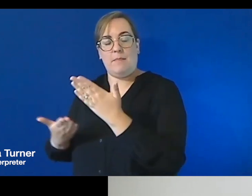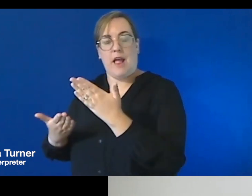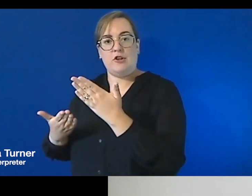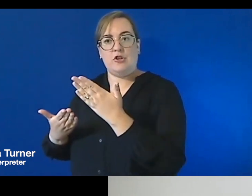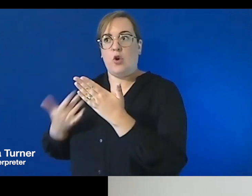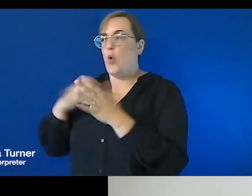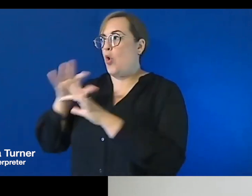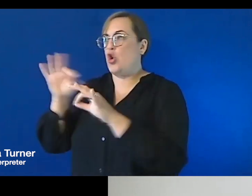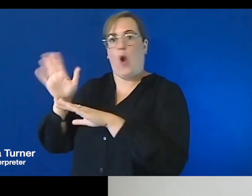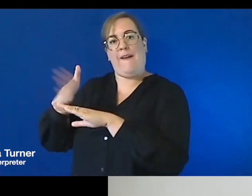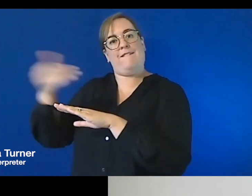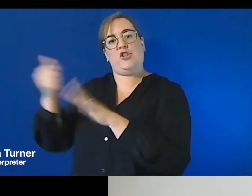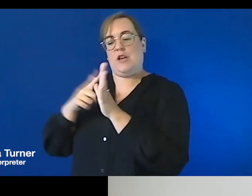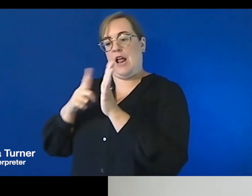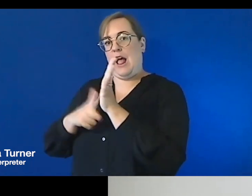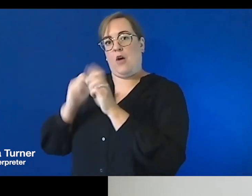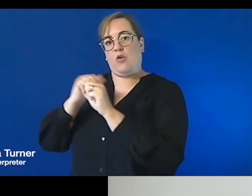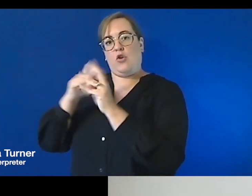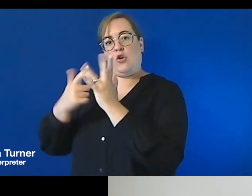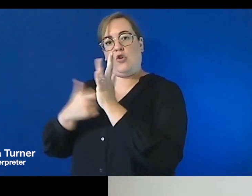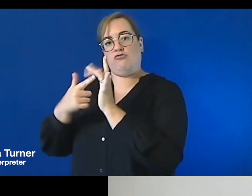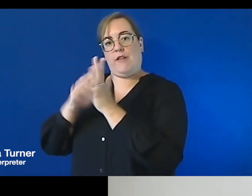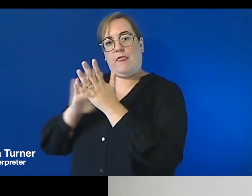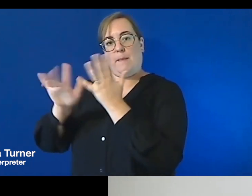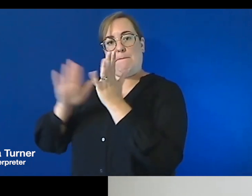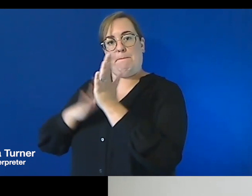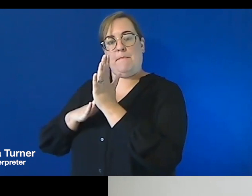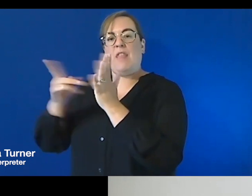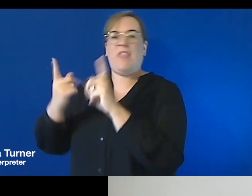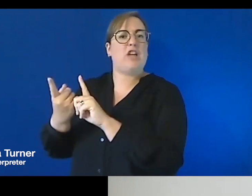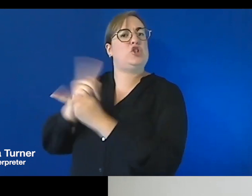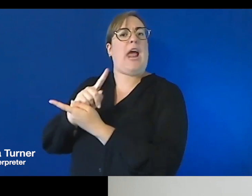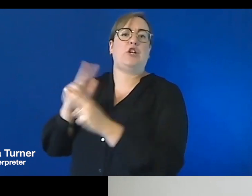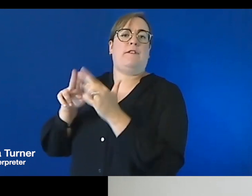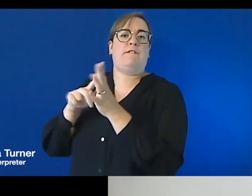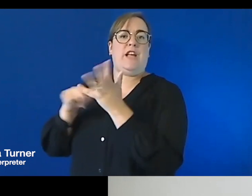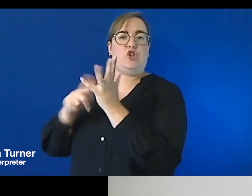algorithms, they just came up with the new feature. So after one wrong feature, we create